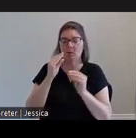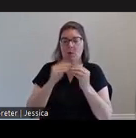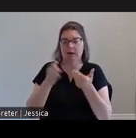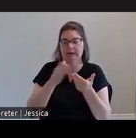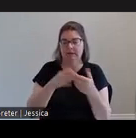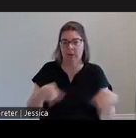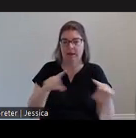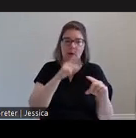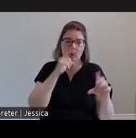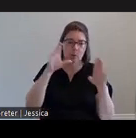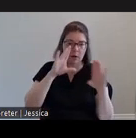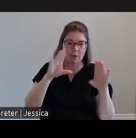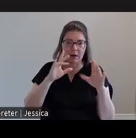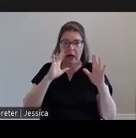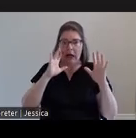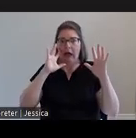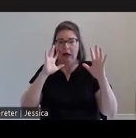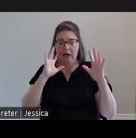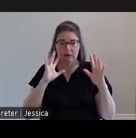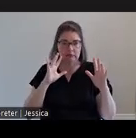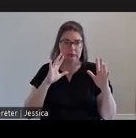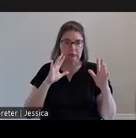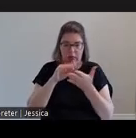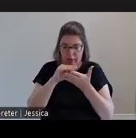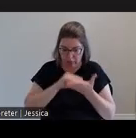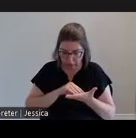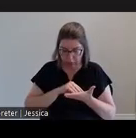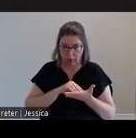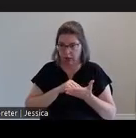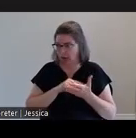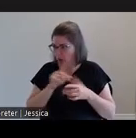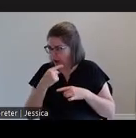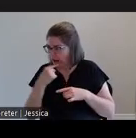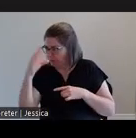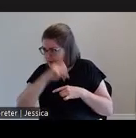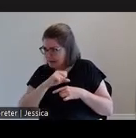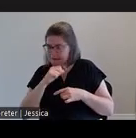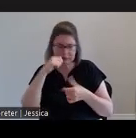to worry about frantically, you know, taking notes or misremembering something.